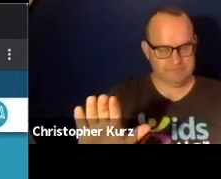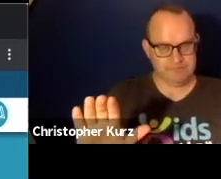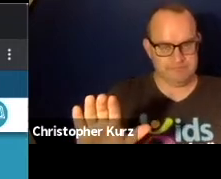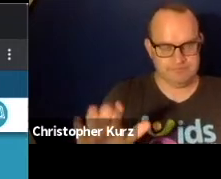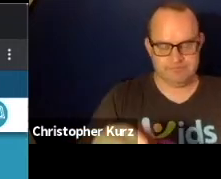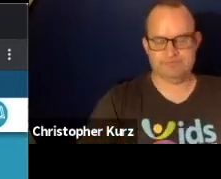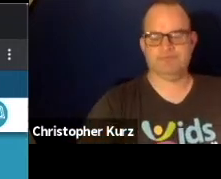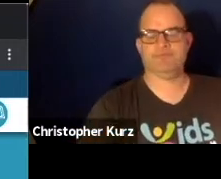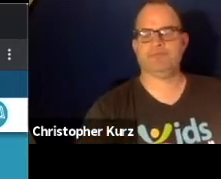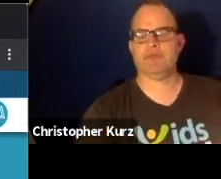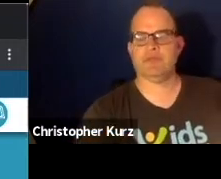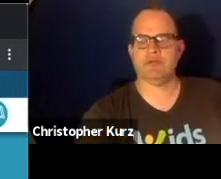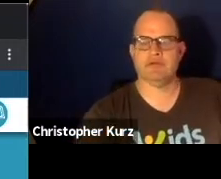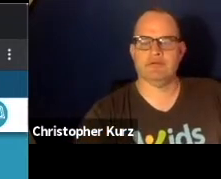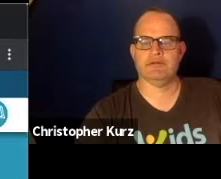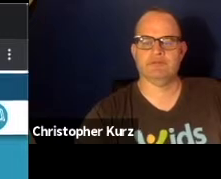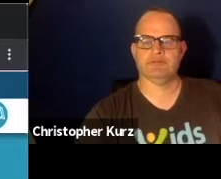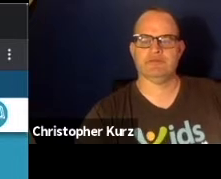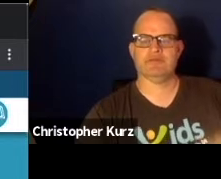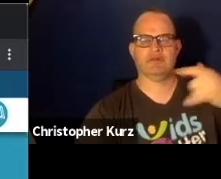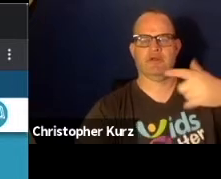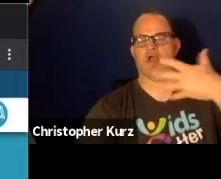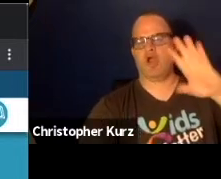used in California then you would select the (+) button